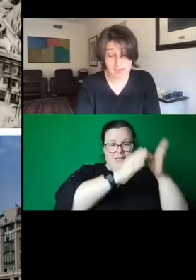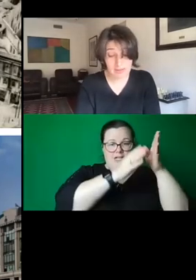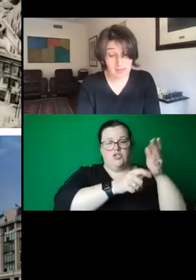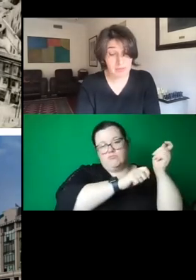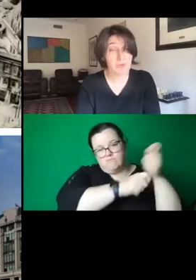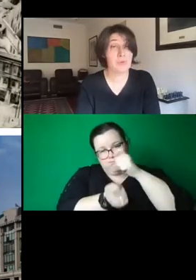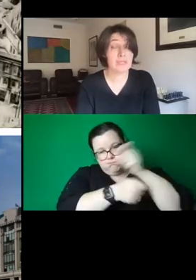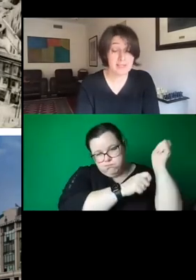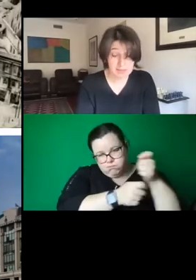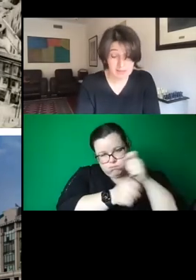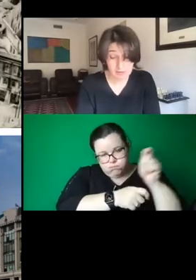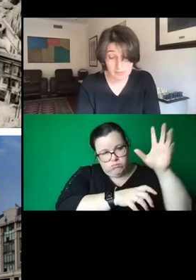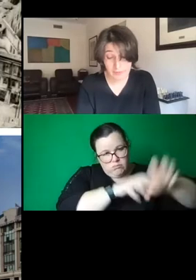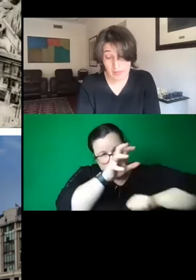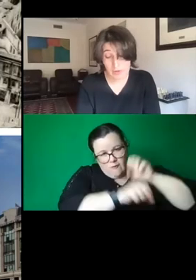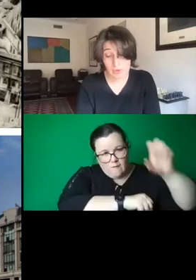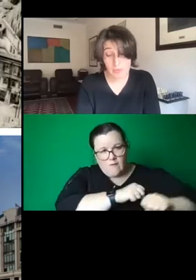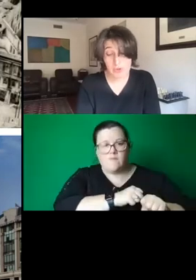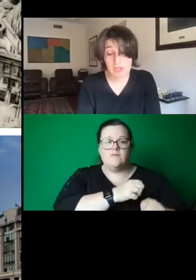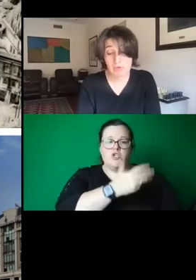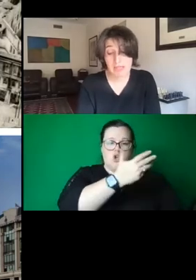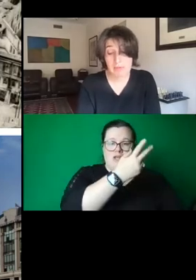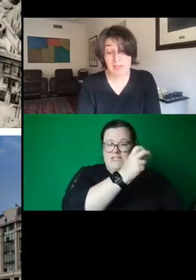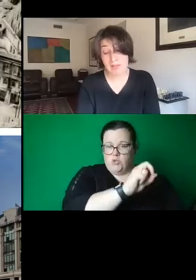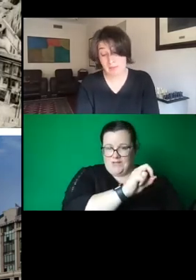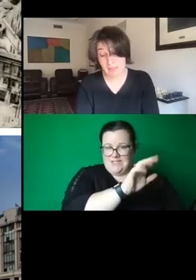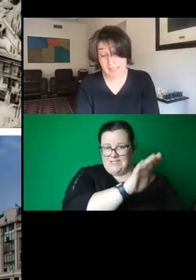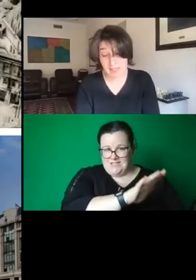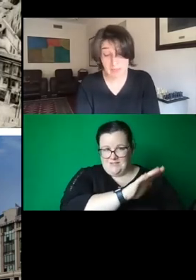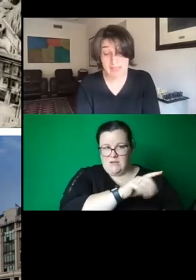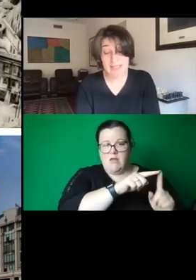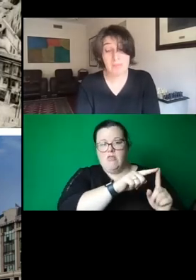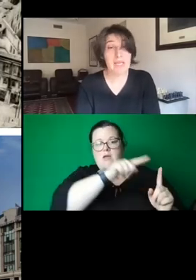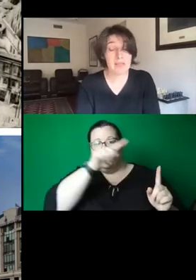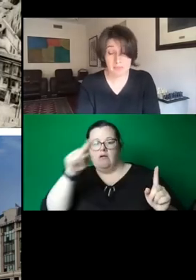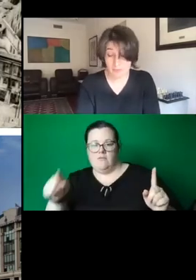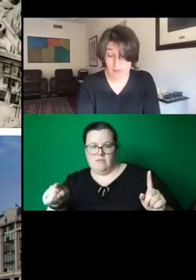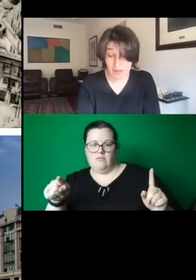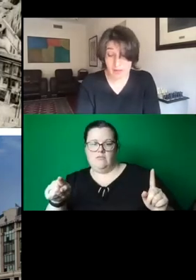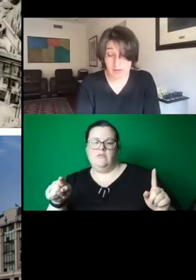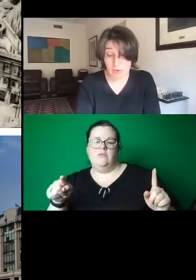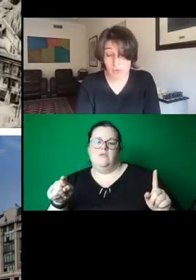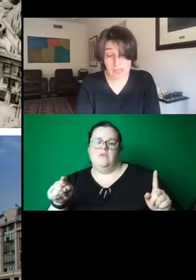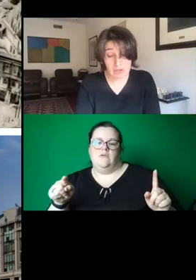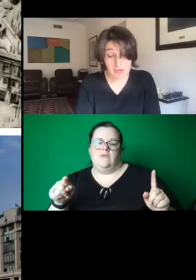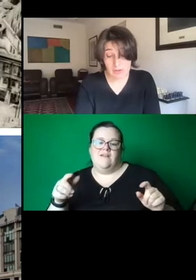and by torporita himself to the monument of clemen landed by the same man torn down